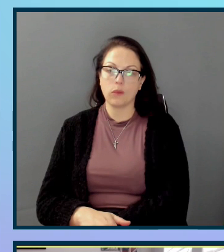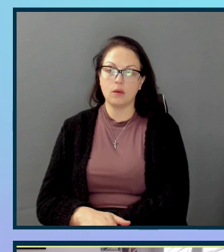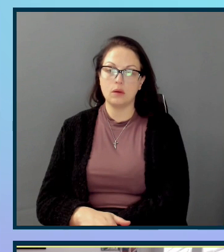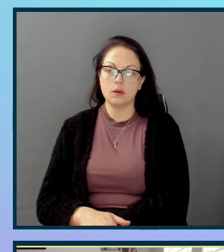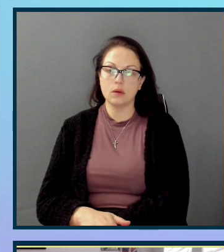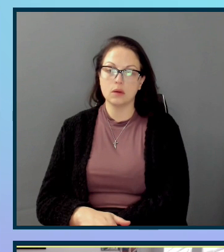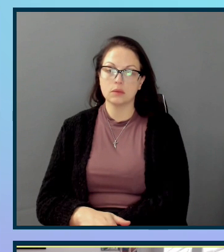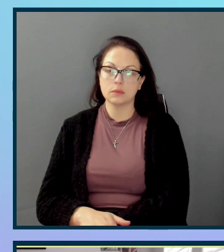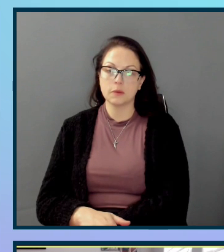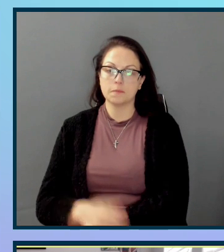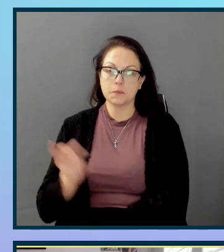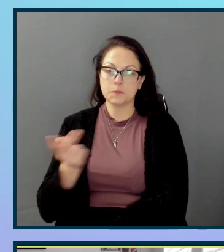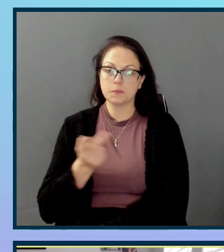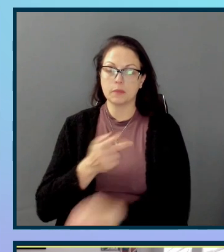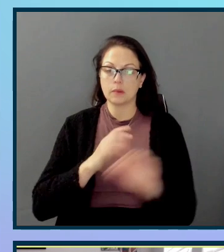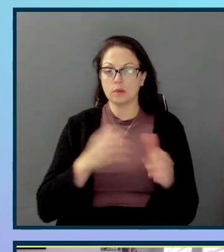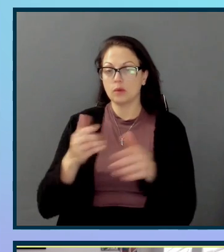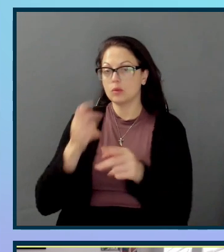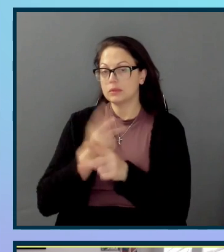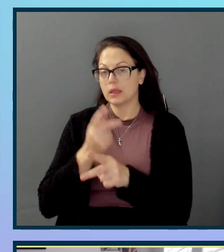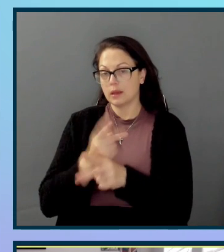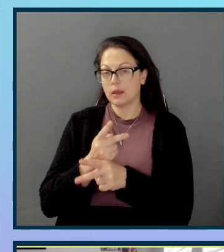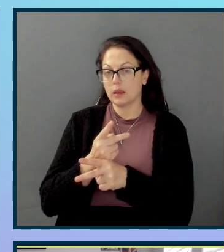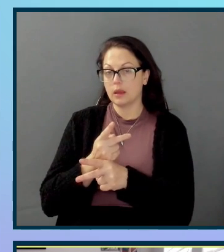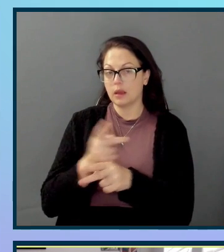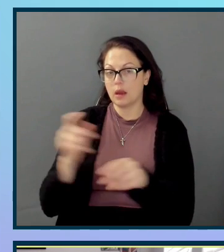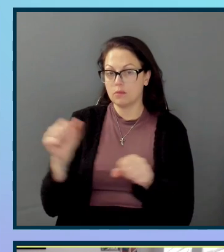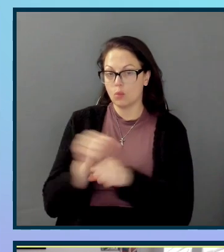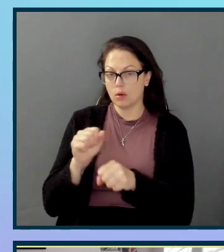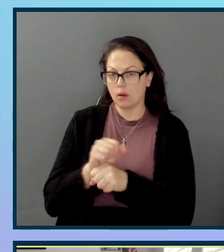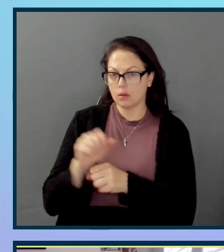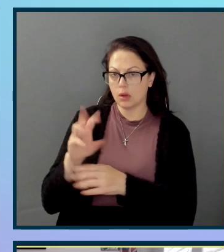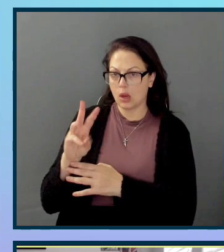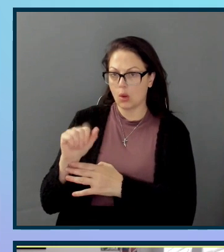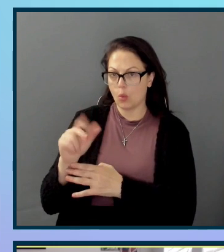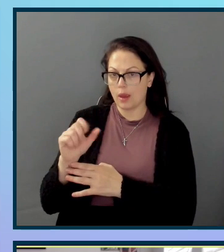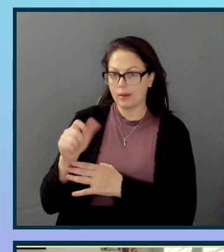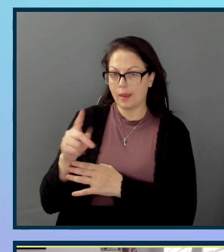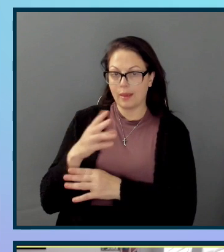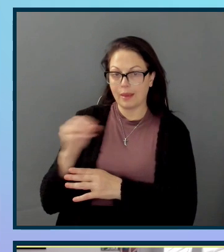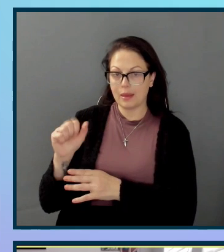and the ones who work on WCAG and ARIA. So the work of these groups